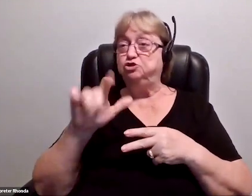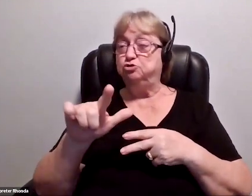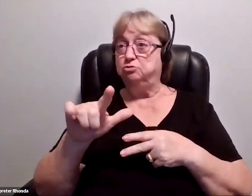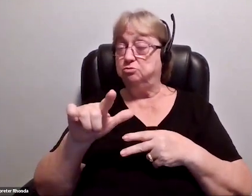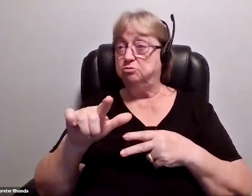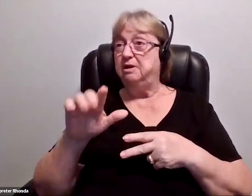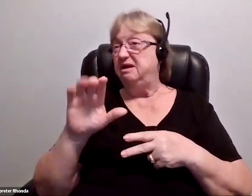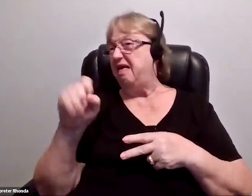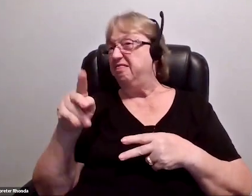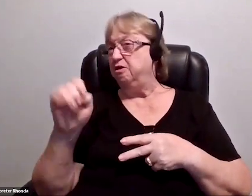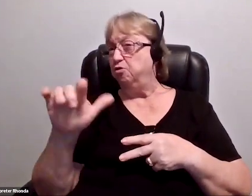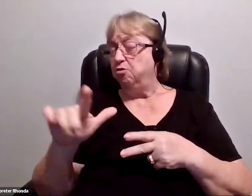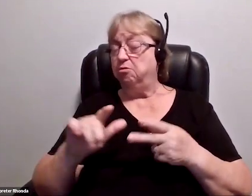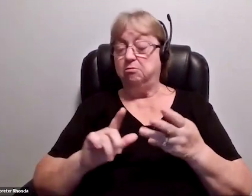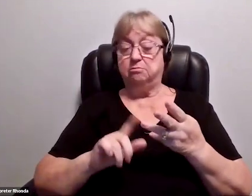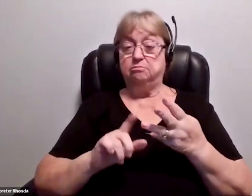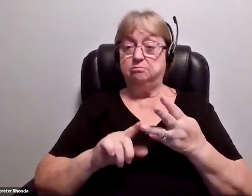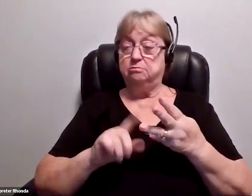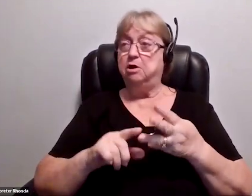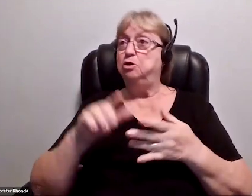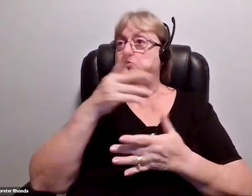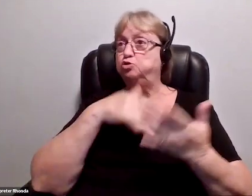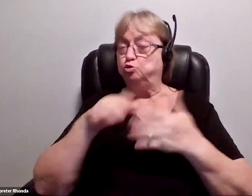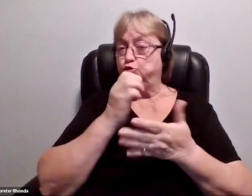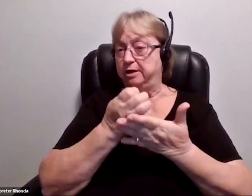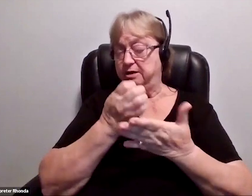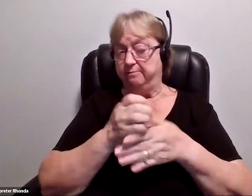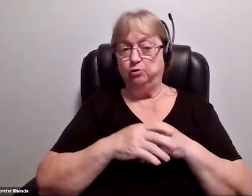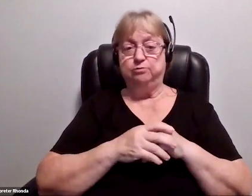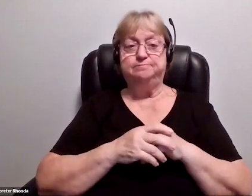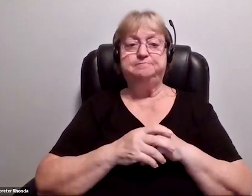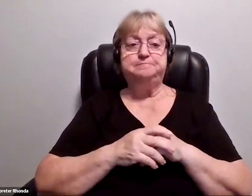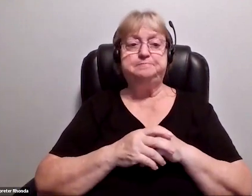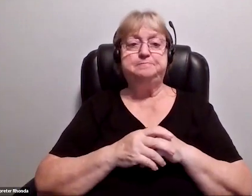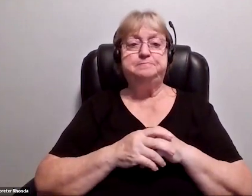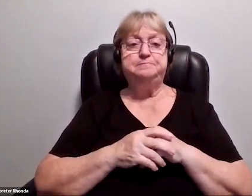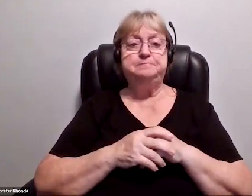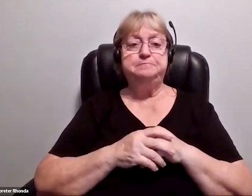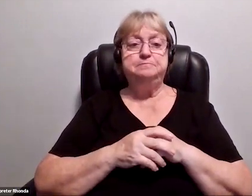and also socioeconomic issues.